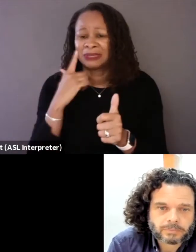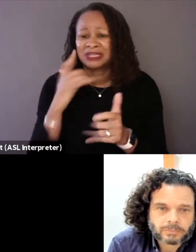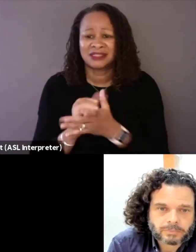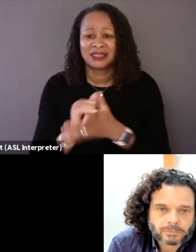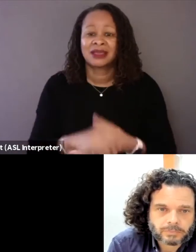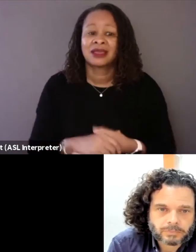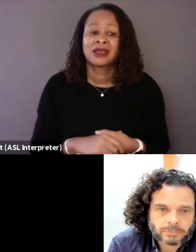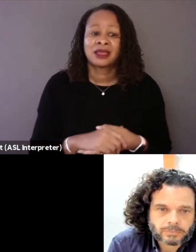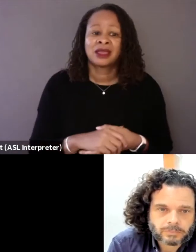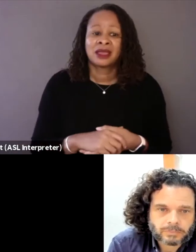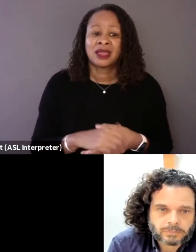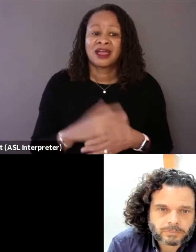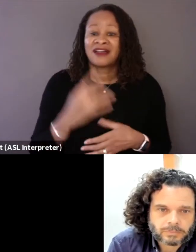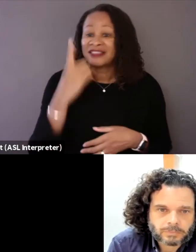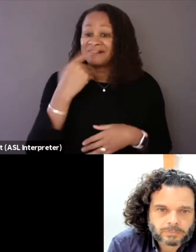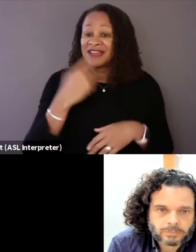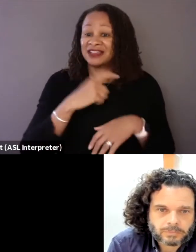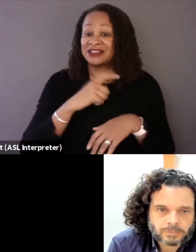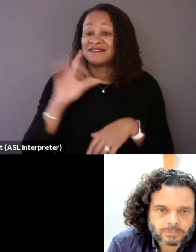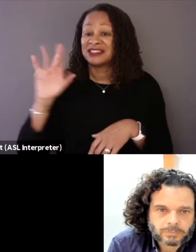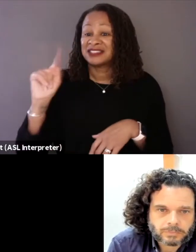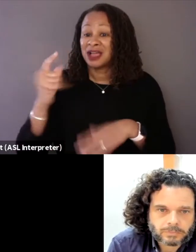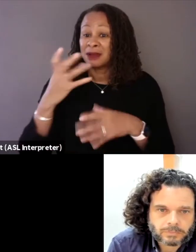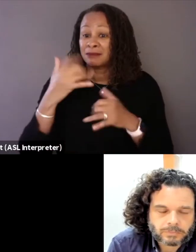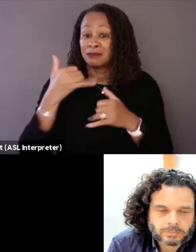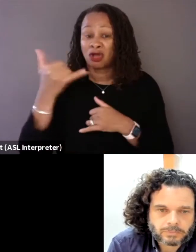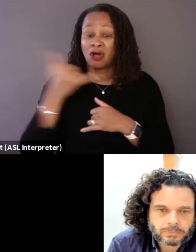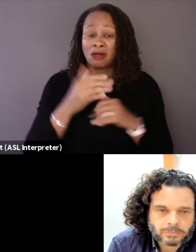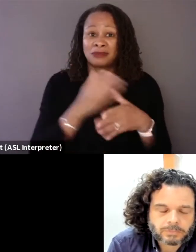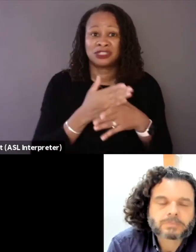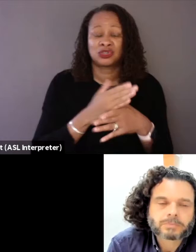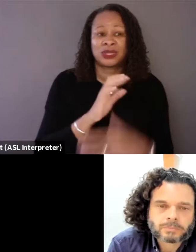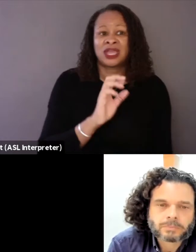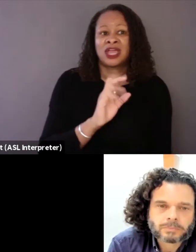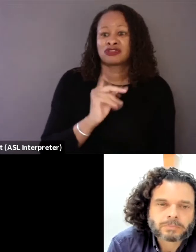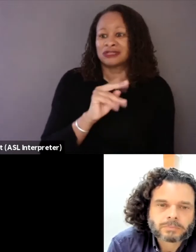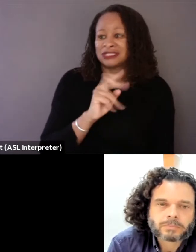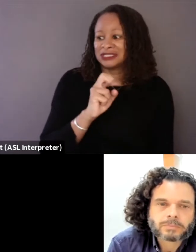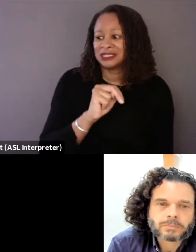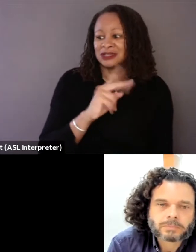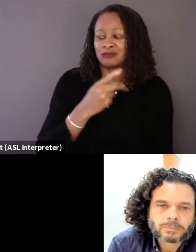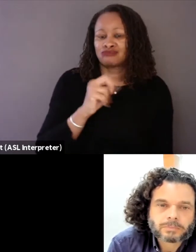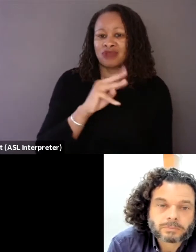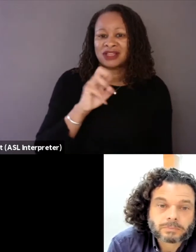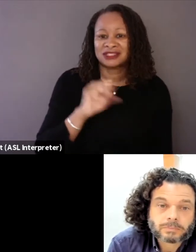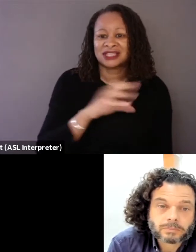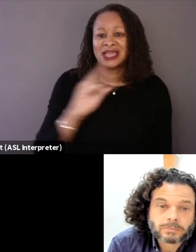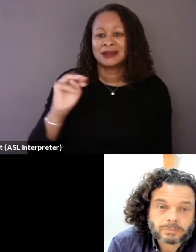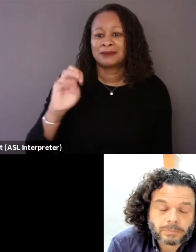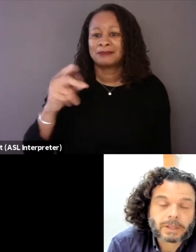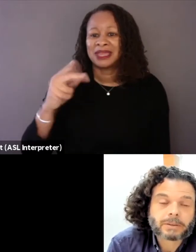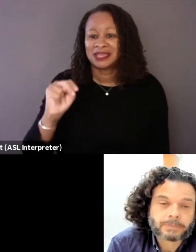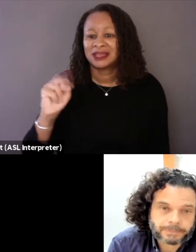Then the FaceTime call between Christen Press and Megan Rapinoe where they're, like, saying, you know, look out for yourself, you know,